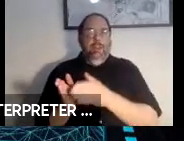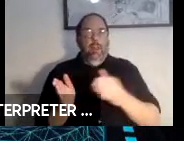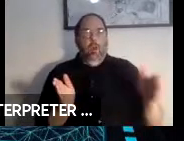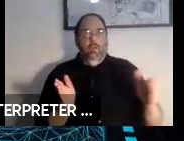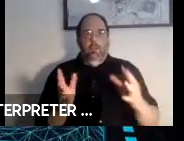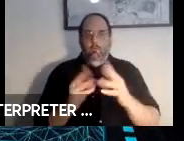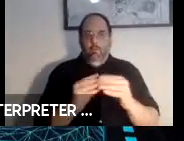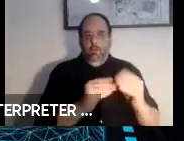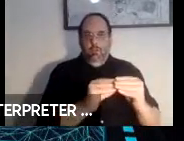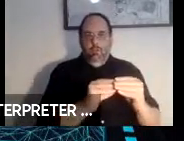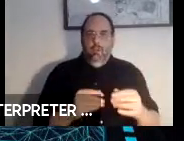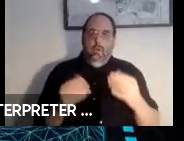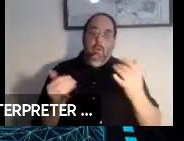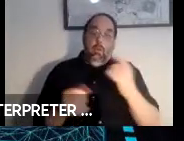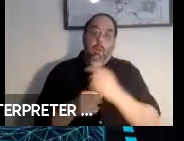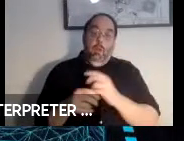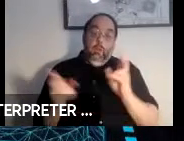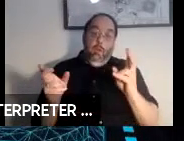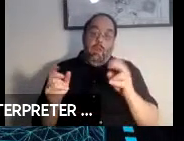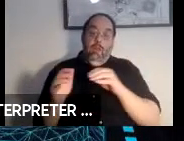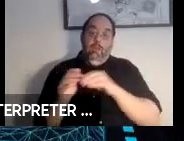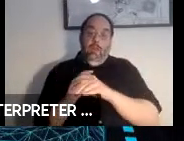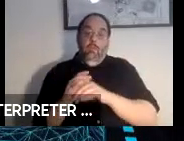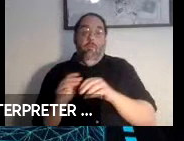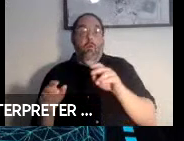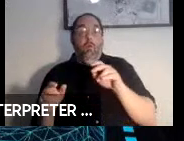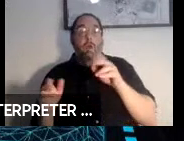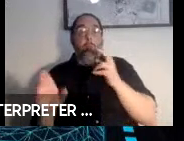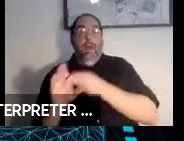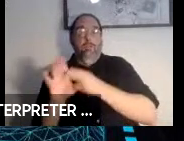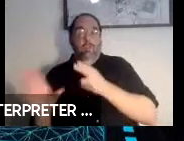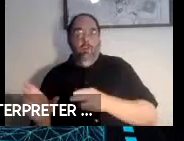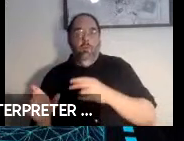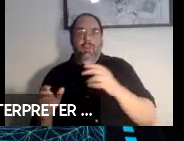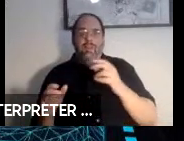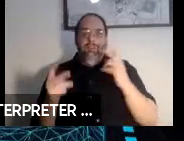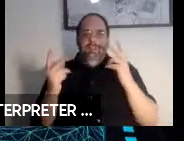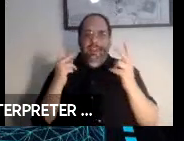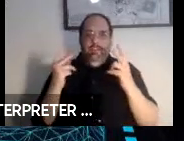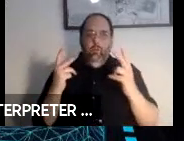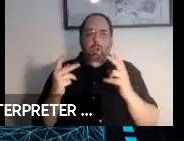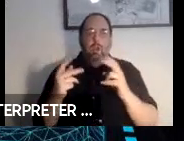Today's topic is accessibility for passengers with sensory and cognitive disabilities,